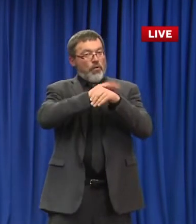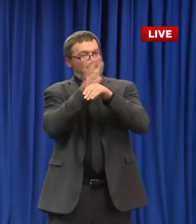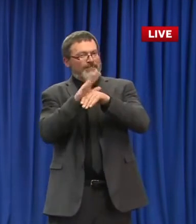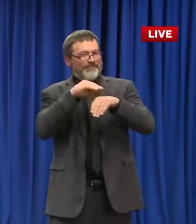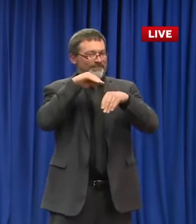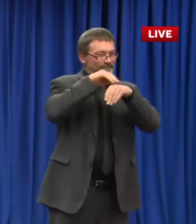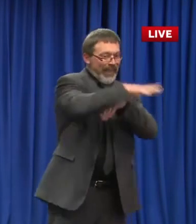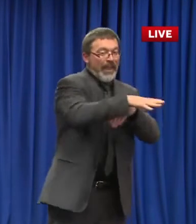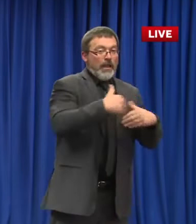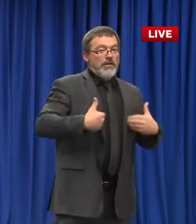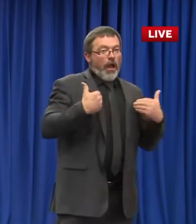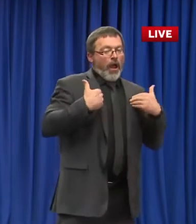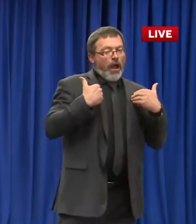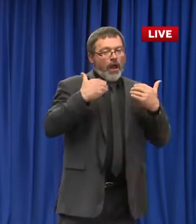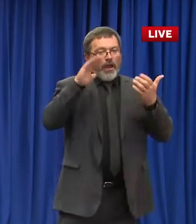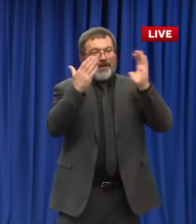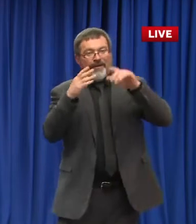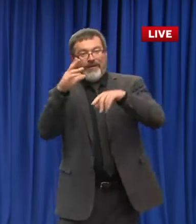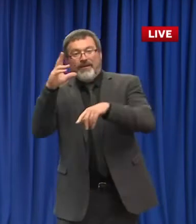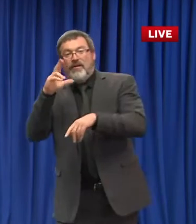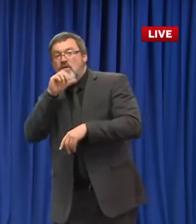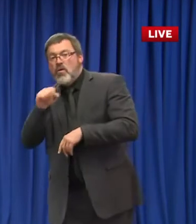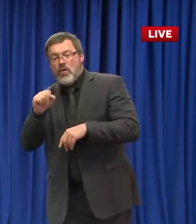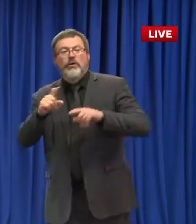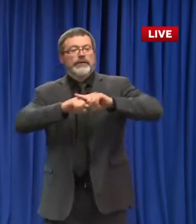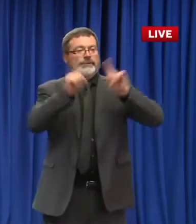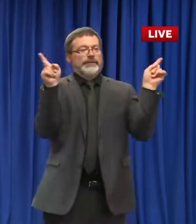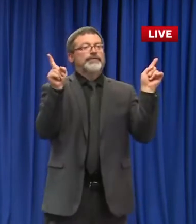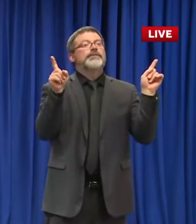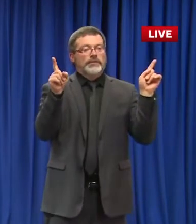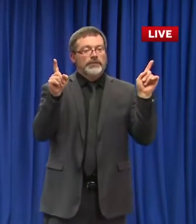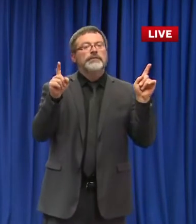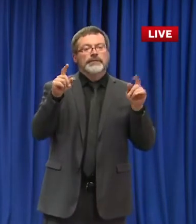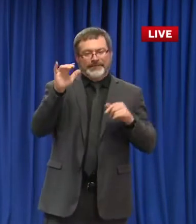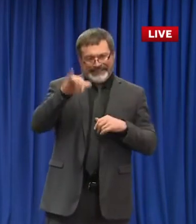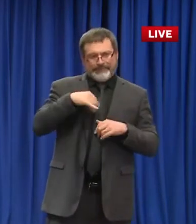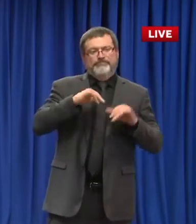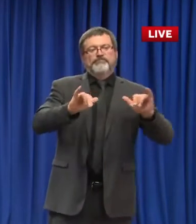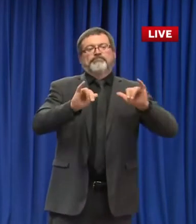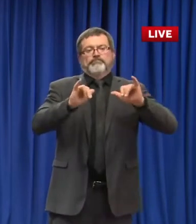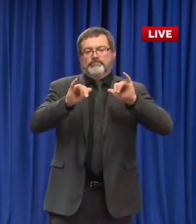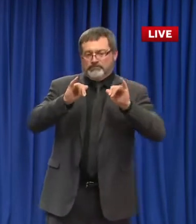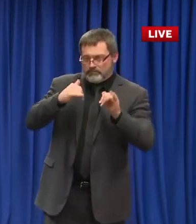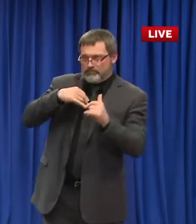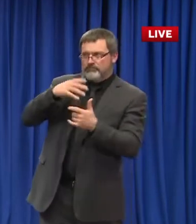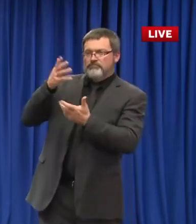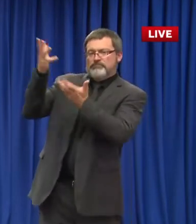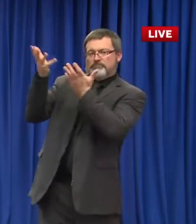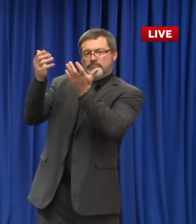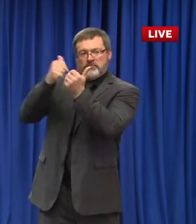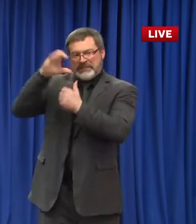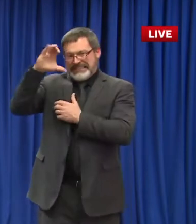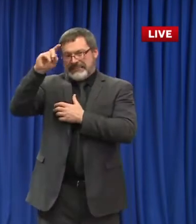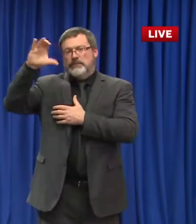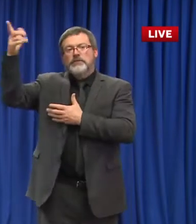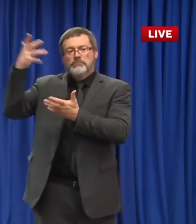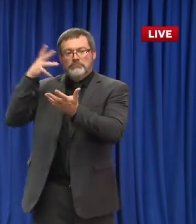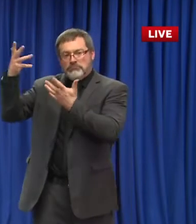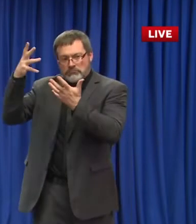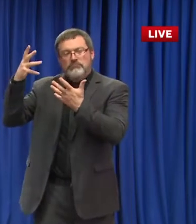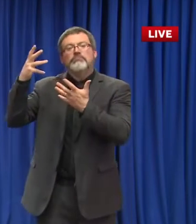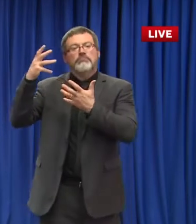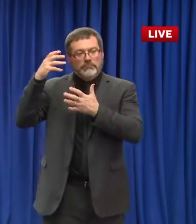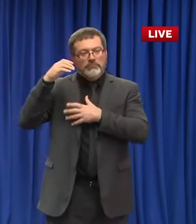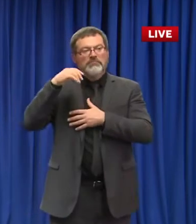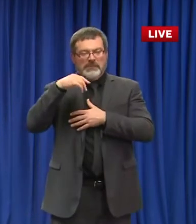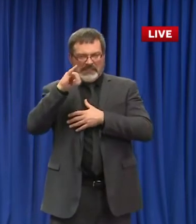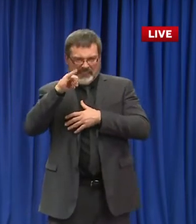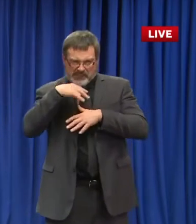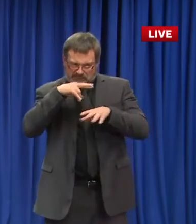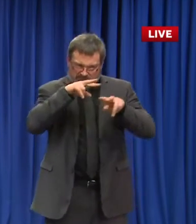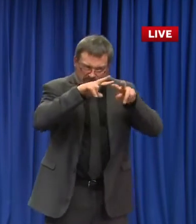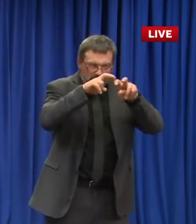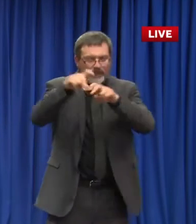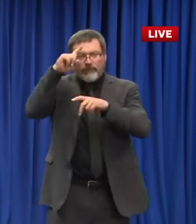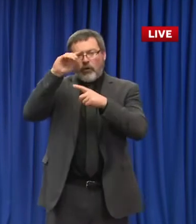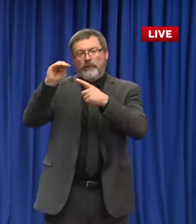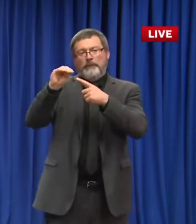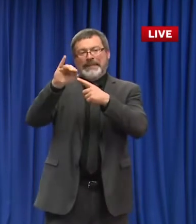AND WHY SOME PEOPLE AND SOME CHILDREN MAY BE AT RISK FOR THIS AND OTHERS ARE NOT SO WE WILL BE WORKING WITH THE CDC TO INVESTIGATE PATIENTS WITH THIS MULTI-SYSTEM INFLAMMATORY